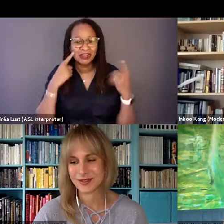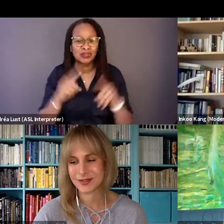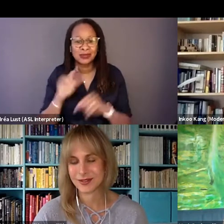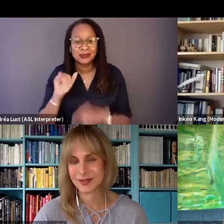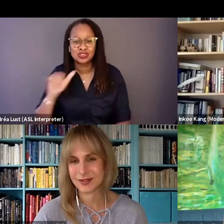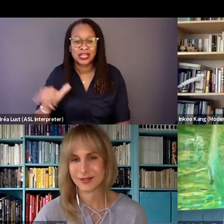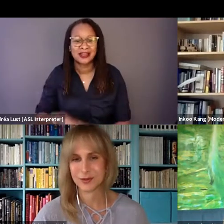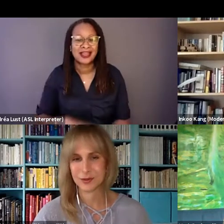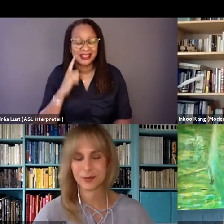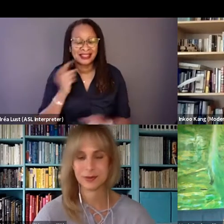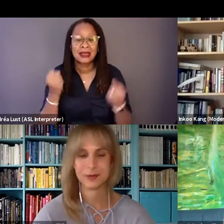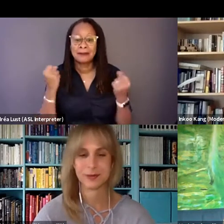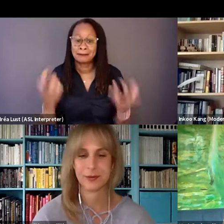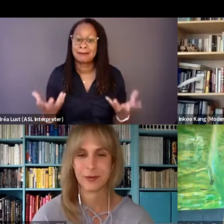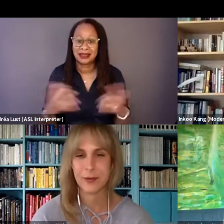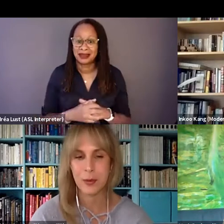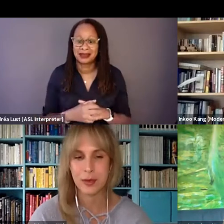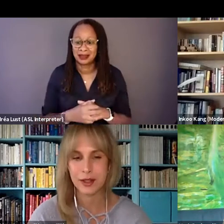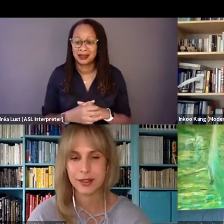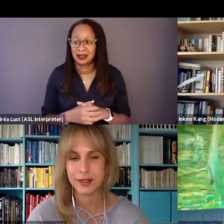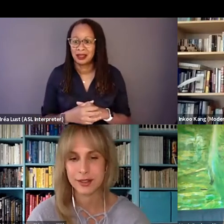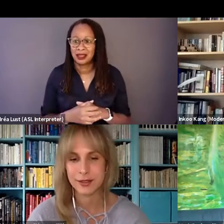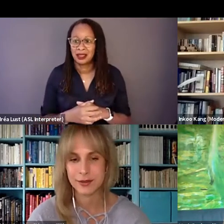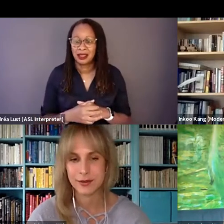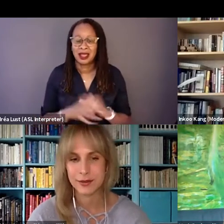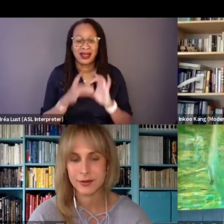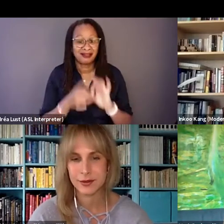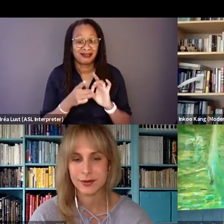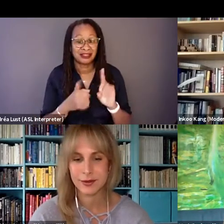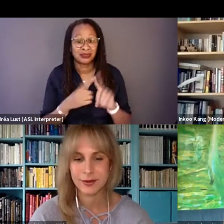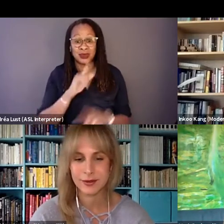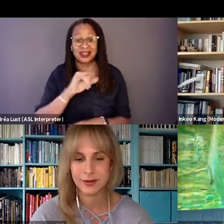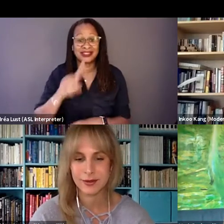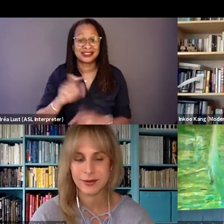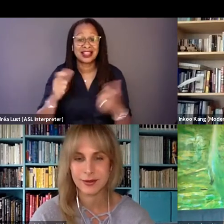I think a lot of, I would say, I very much relate to Liz in a lot of like even making the documentary was very much